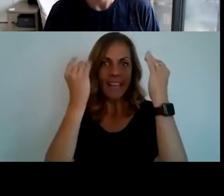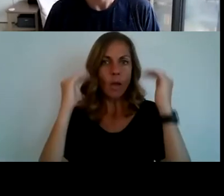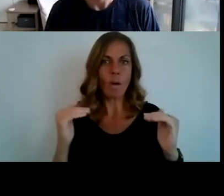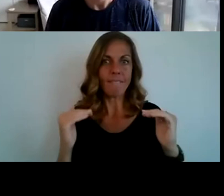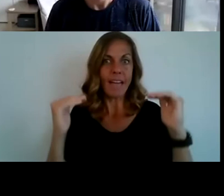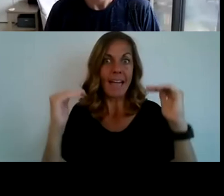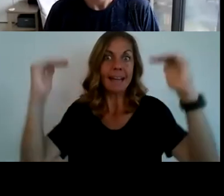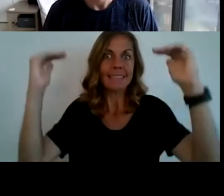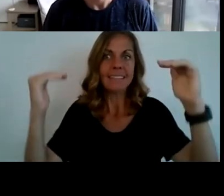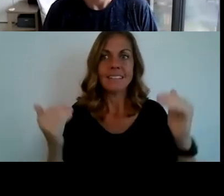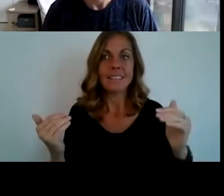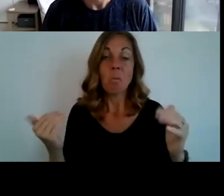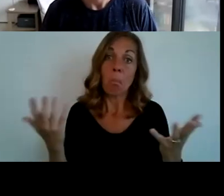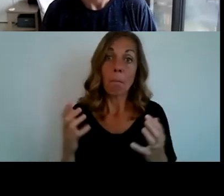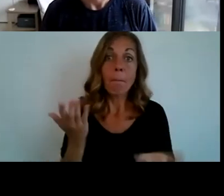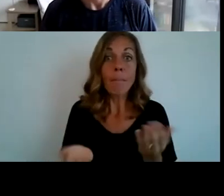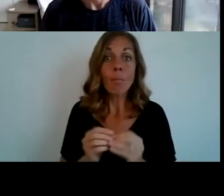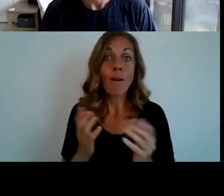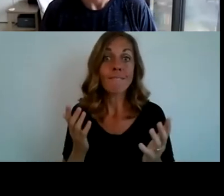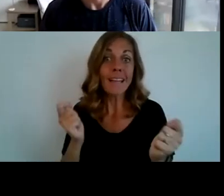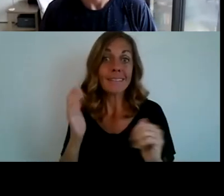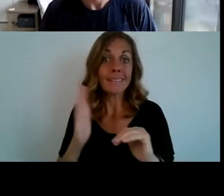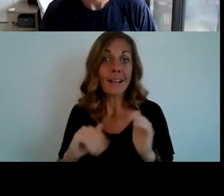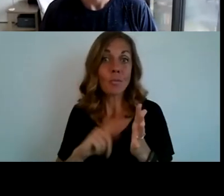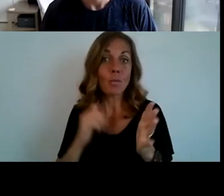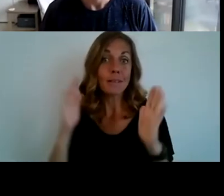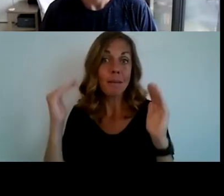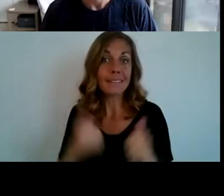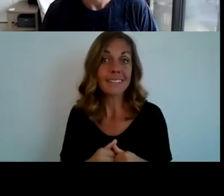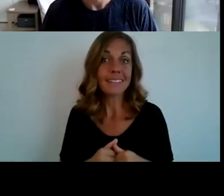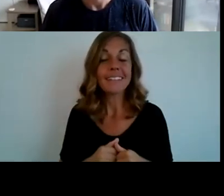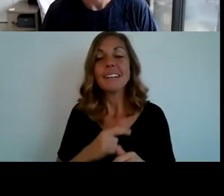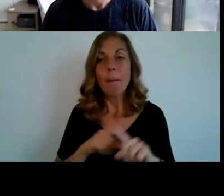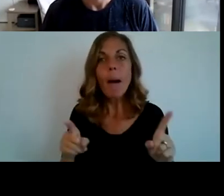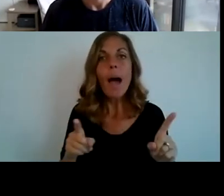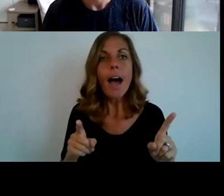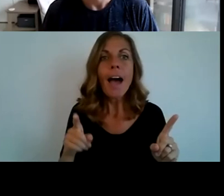maybe we expected. And I think, you know, makes the prospect of upscaling workforces,